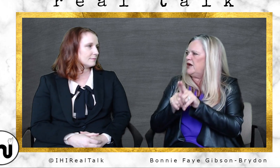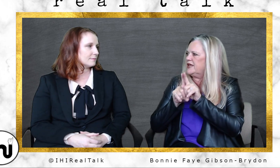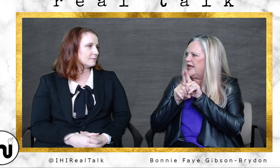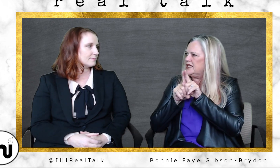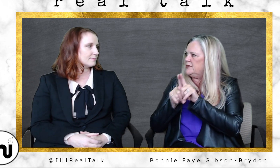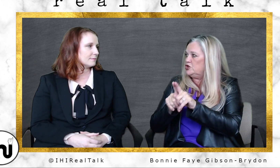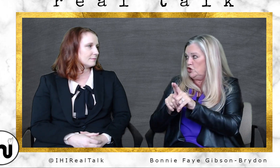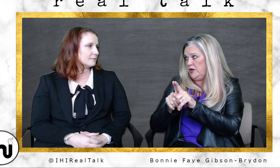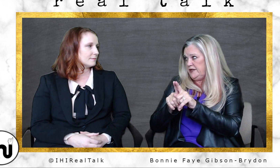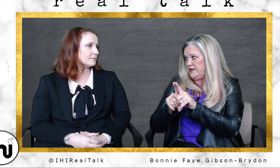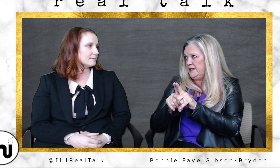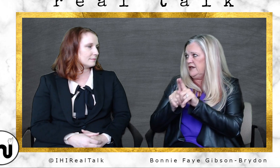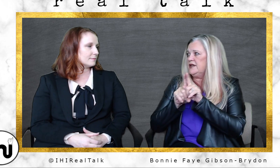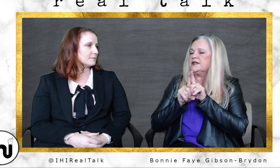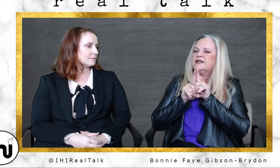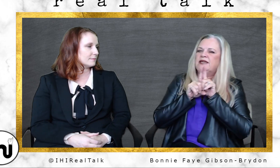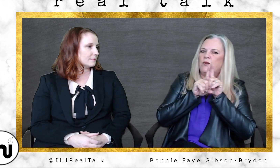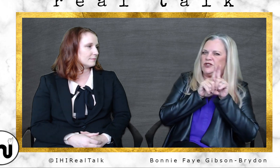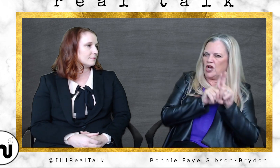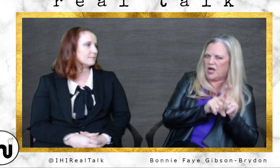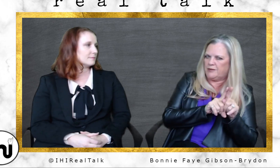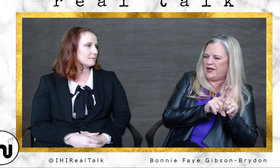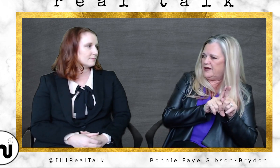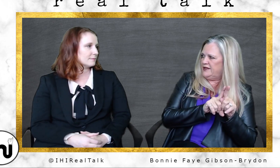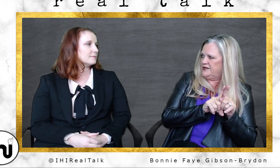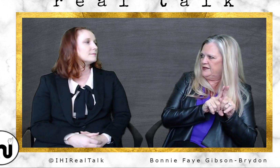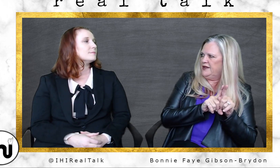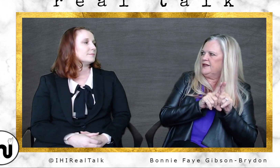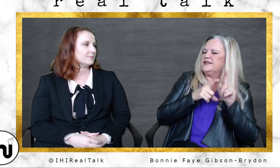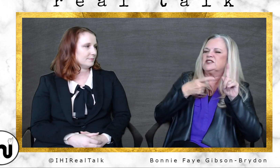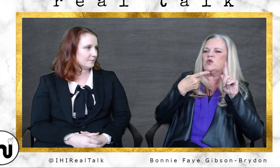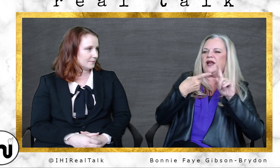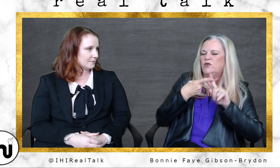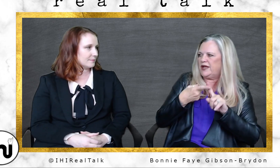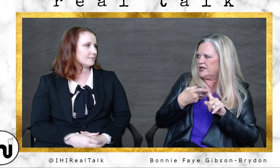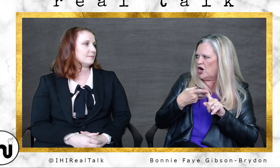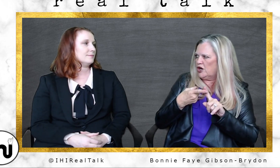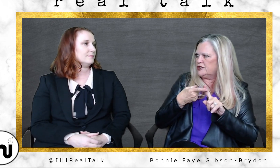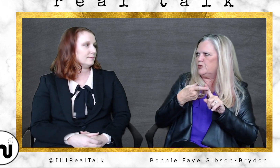"Can I come and do it." "Can we talk about it. This is what I read in Carla's book.